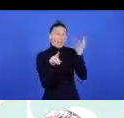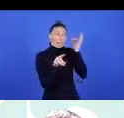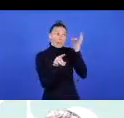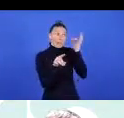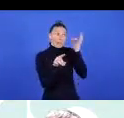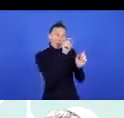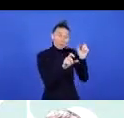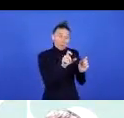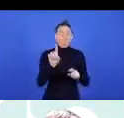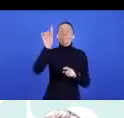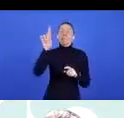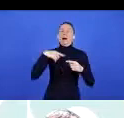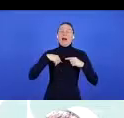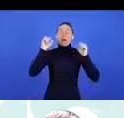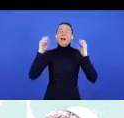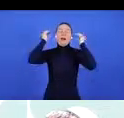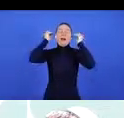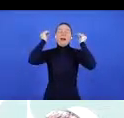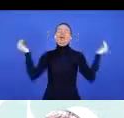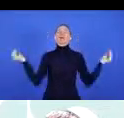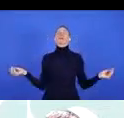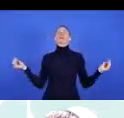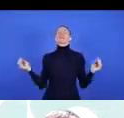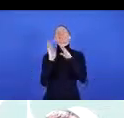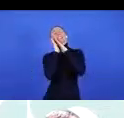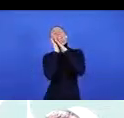music like any hearing person would, but also